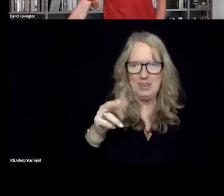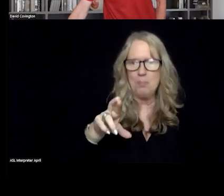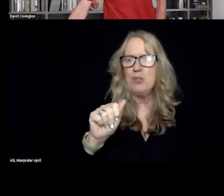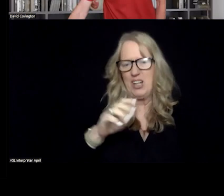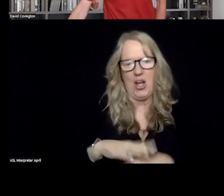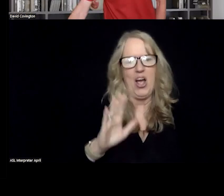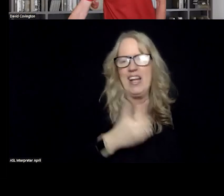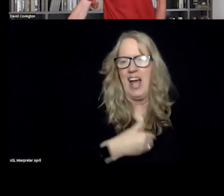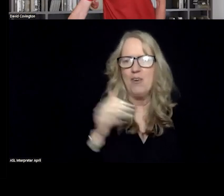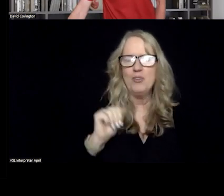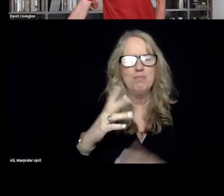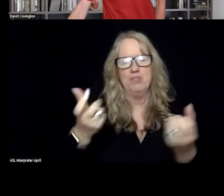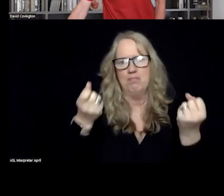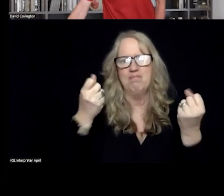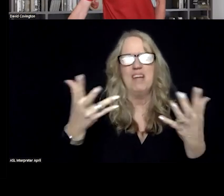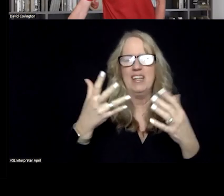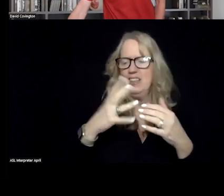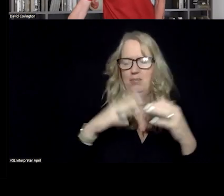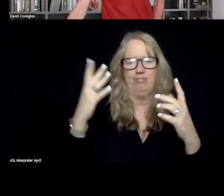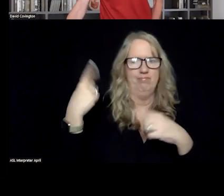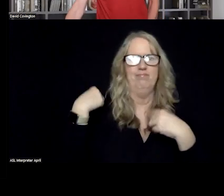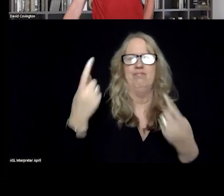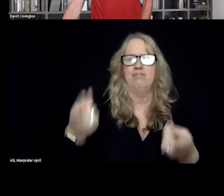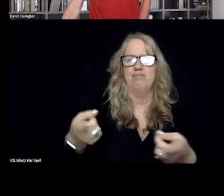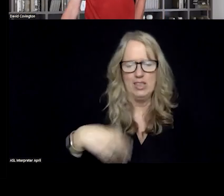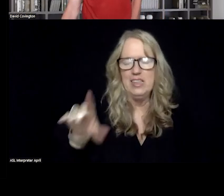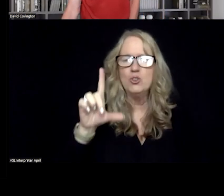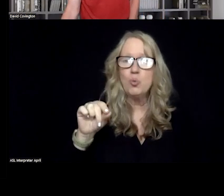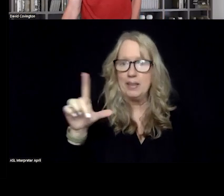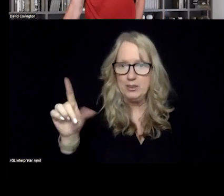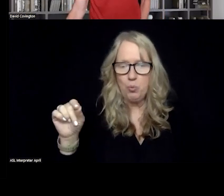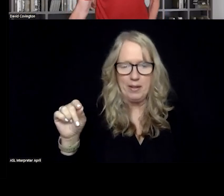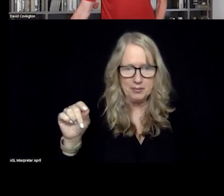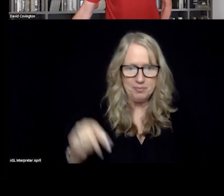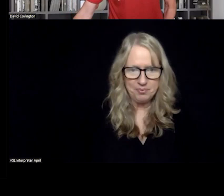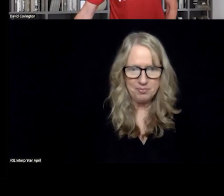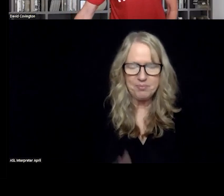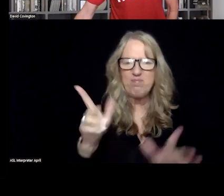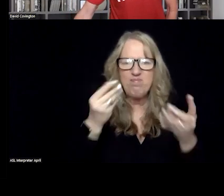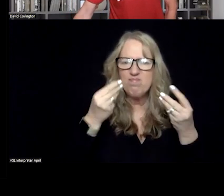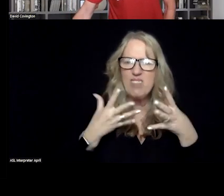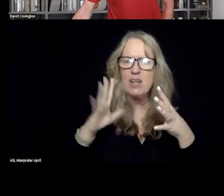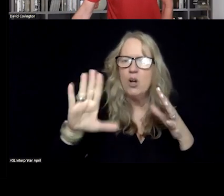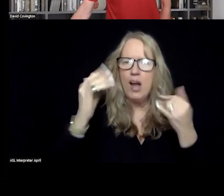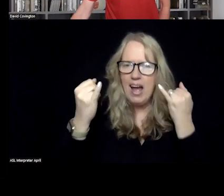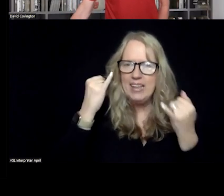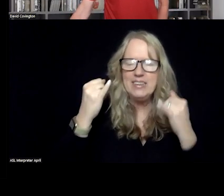400 OF YOU SINCE 2020. LET US KNOW YOUR IDEAS FOR SPEAKERS AND